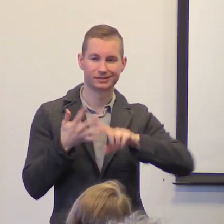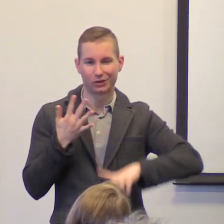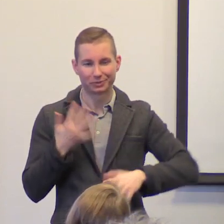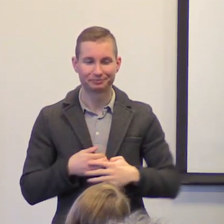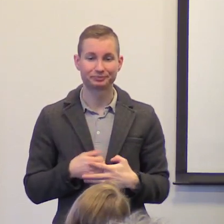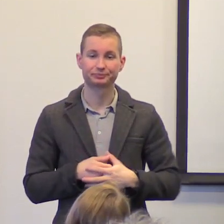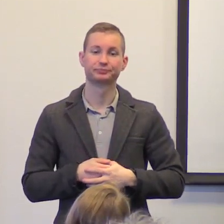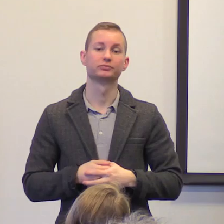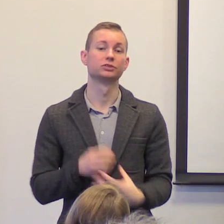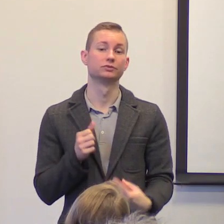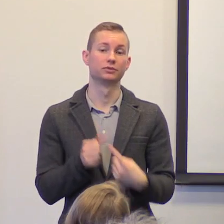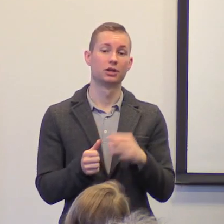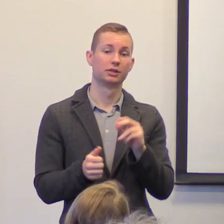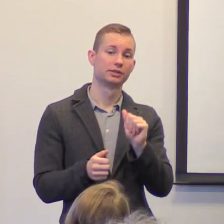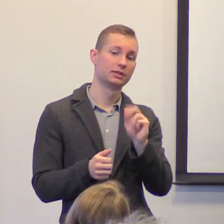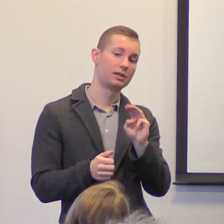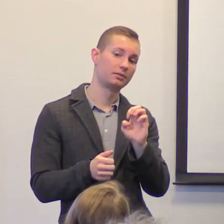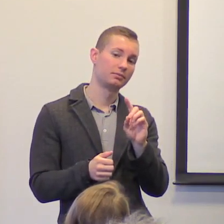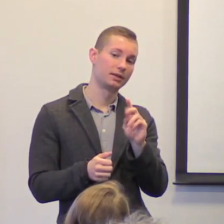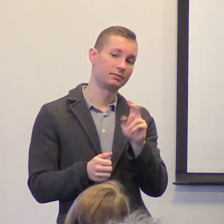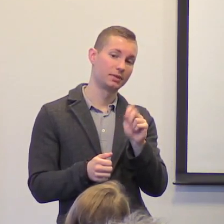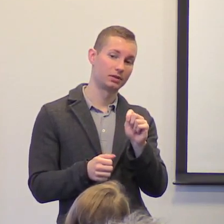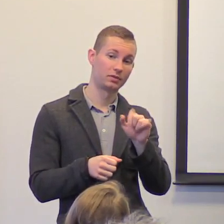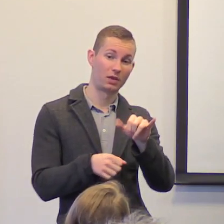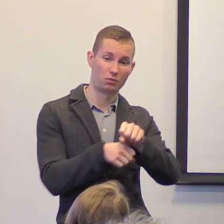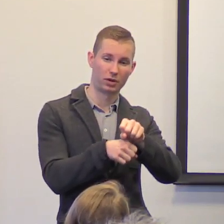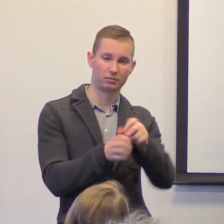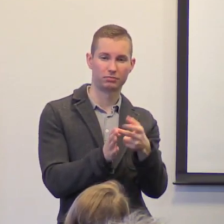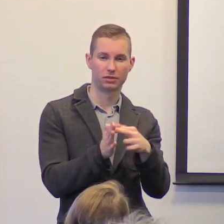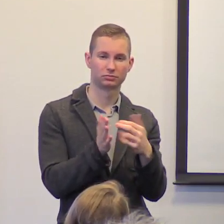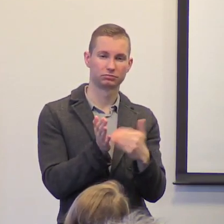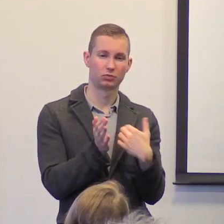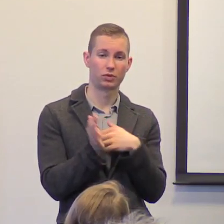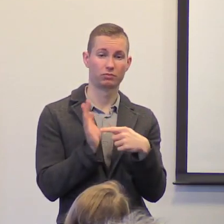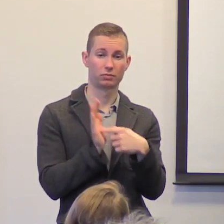Our First Amendment work often means that we are representing people who want to say